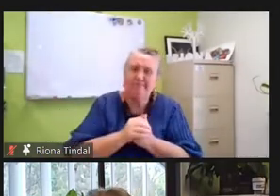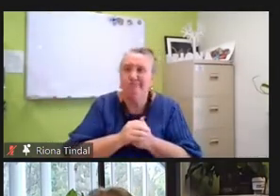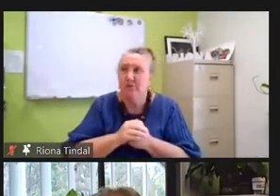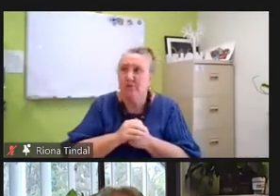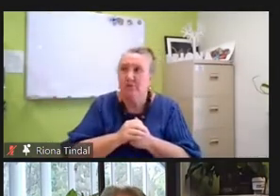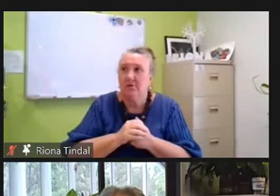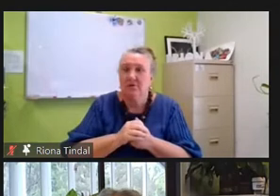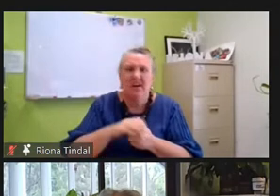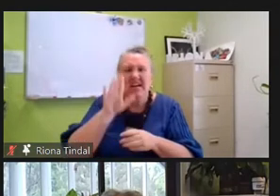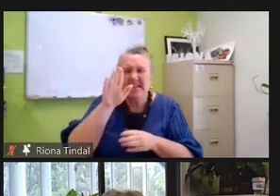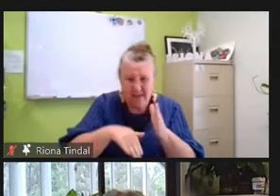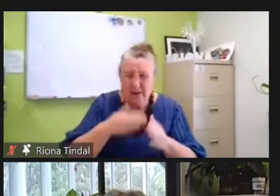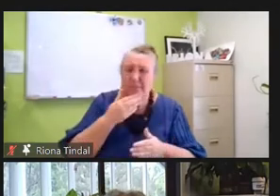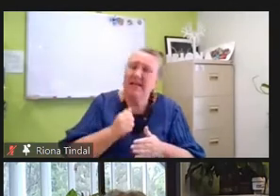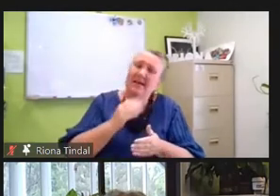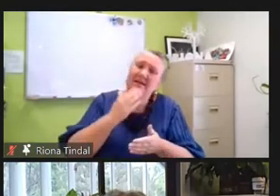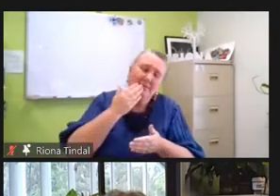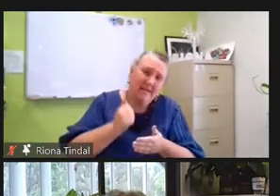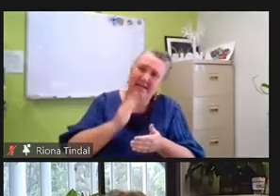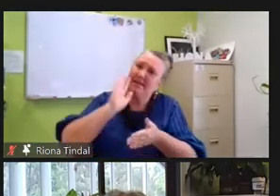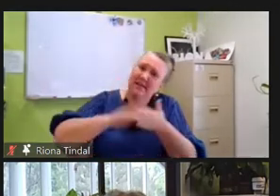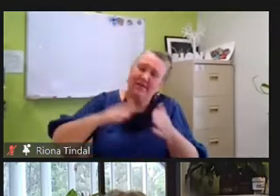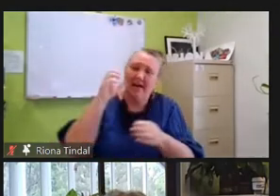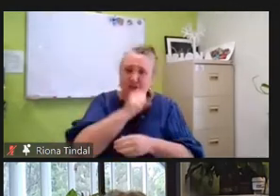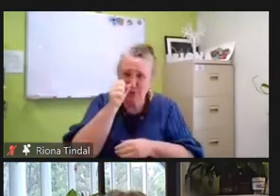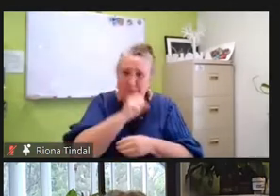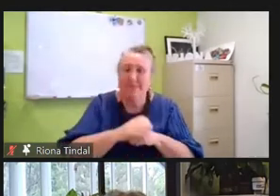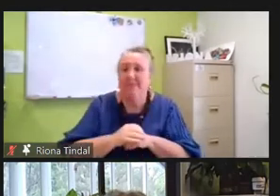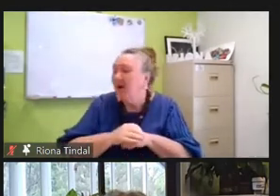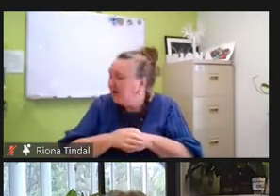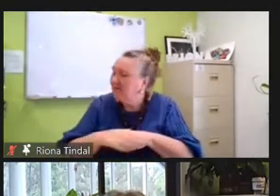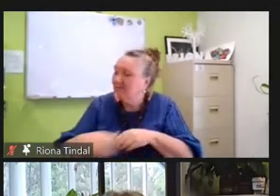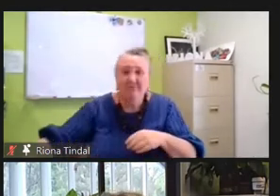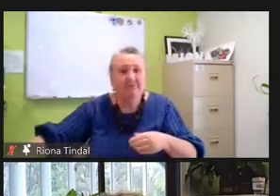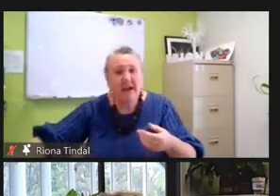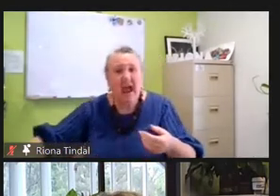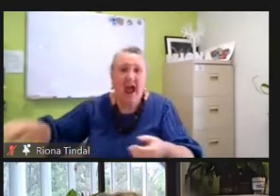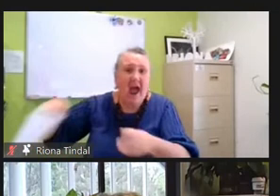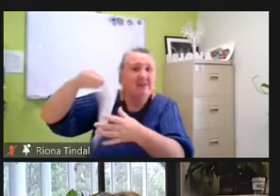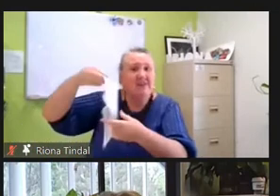itself and the requirements that sit within most spaces. Please, please, please never assume, ever.